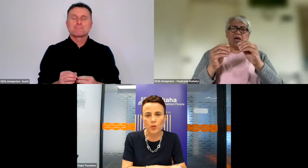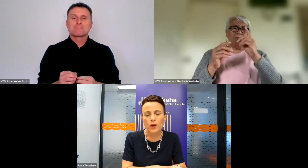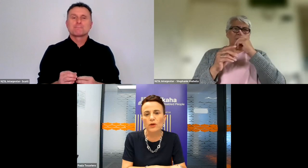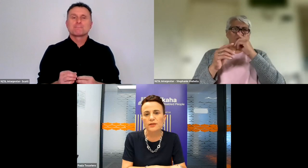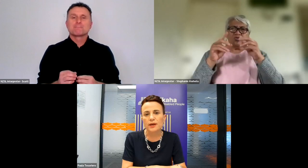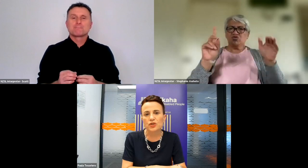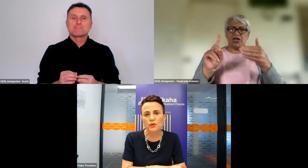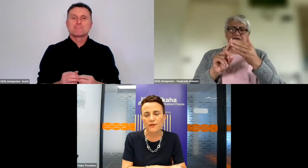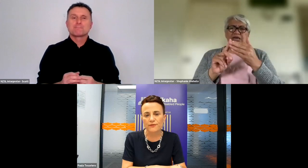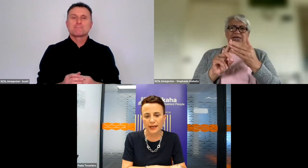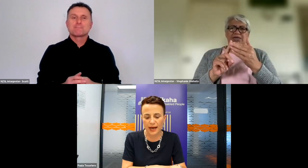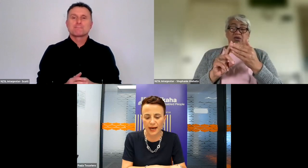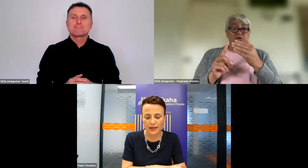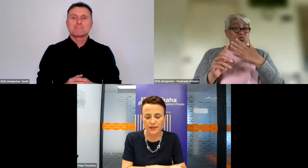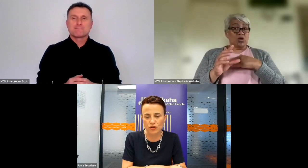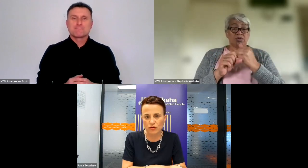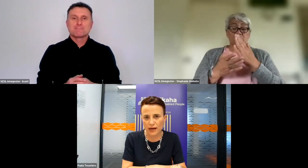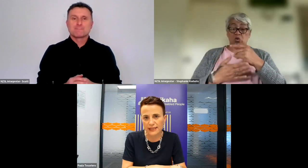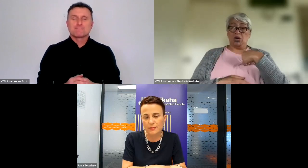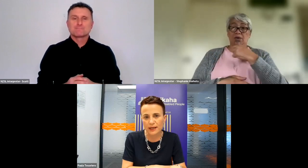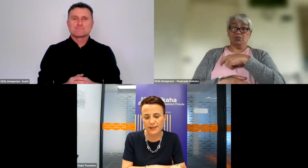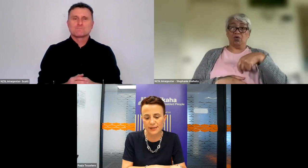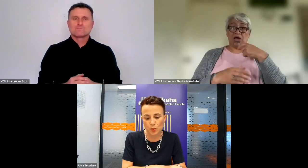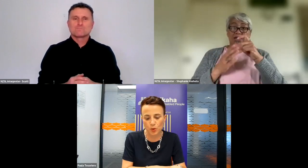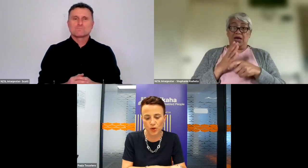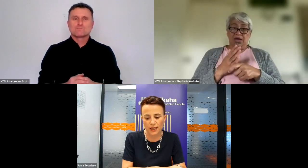We want to make sure that Whaikaha is a great place to work